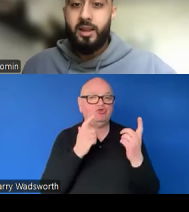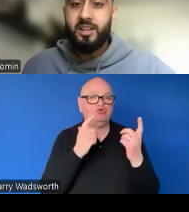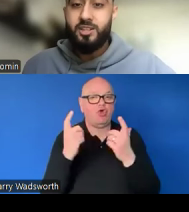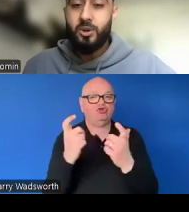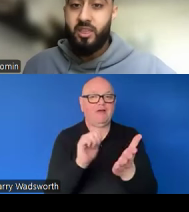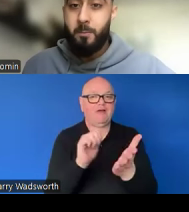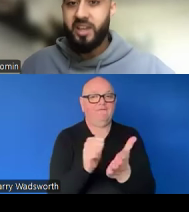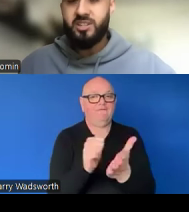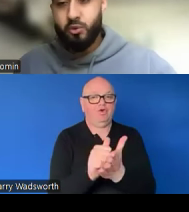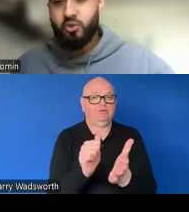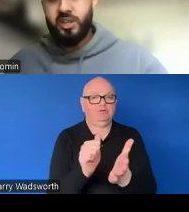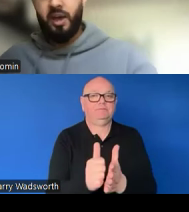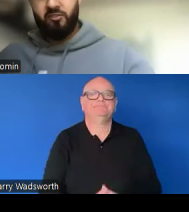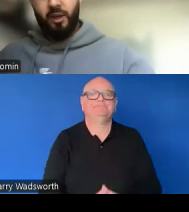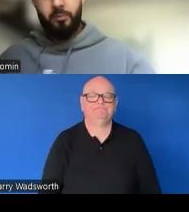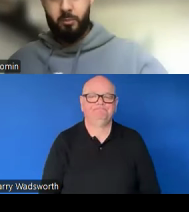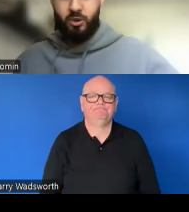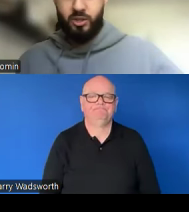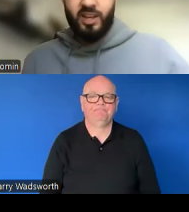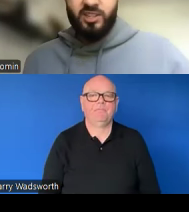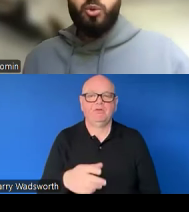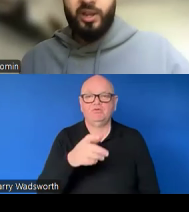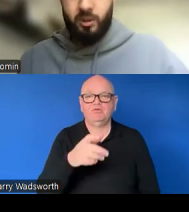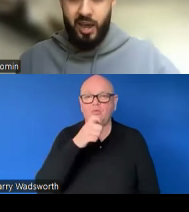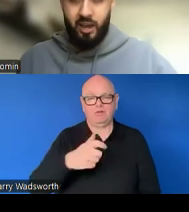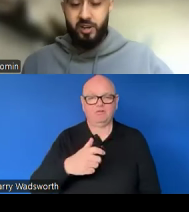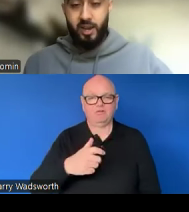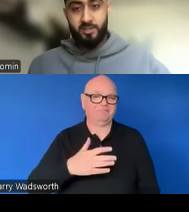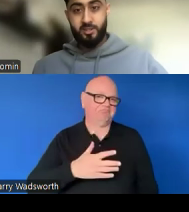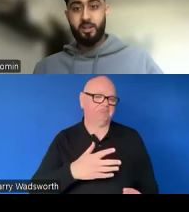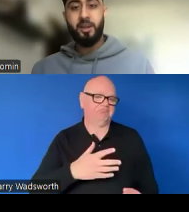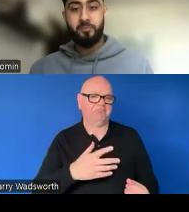Let's look at the best museum ever because that's who we're going to be advertising today.